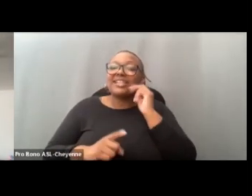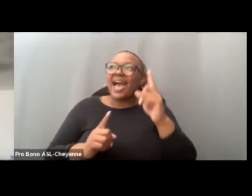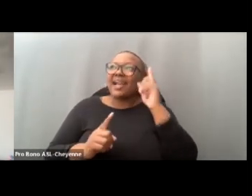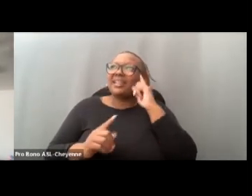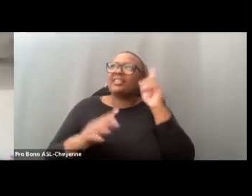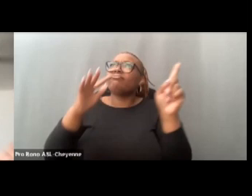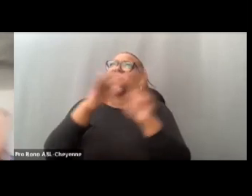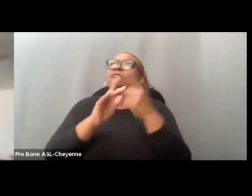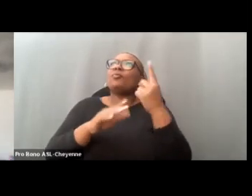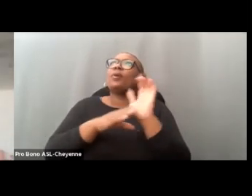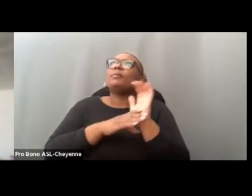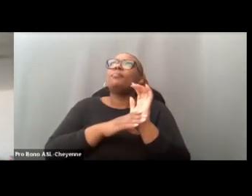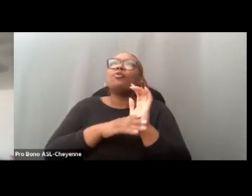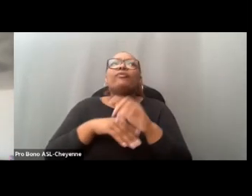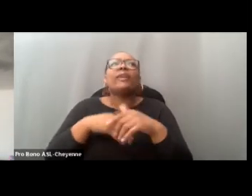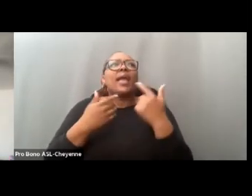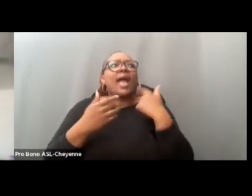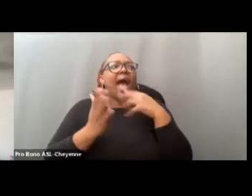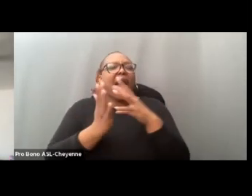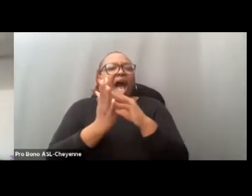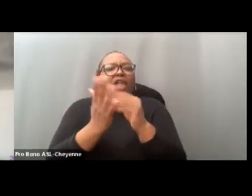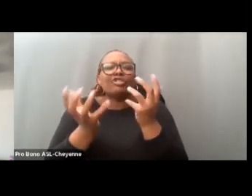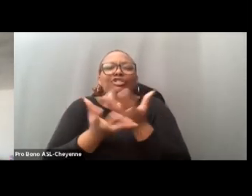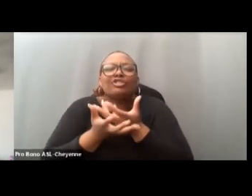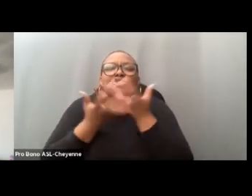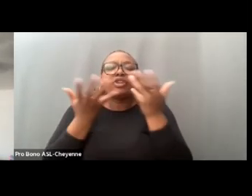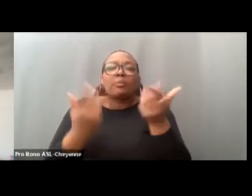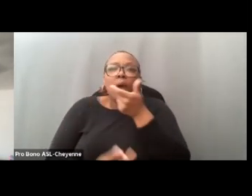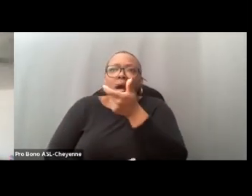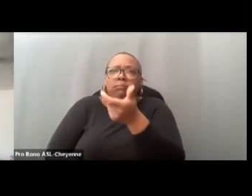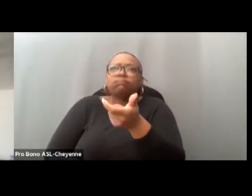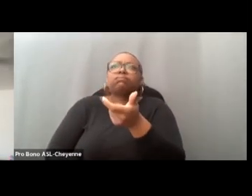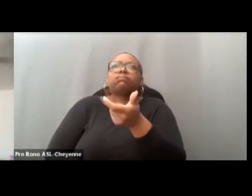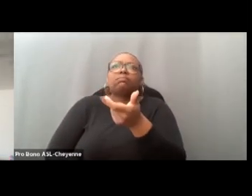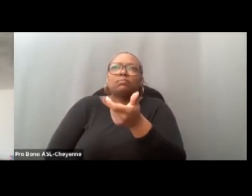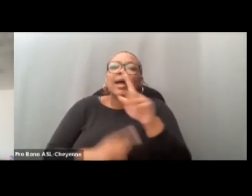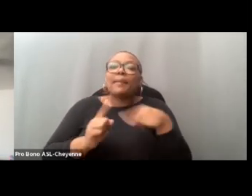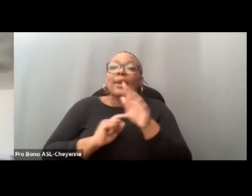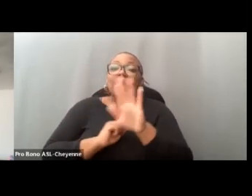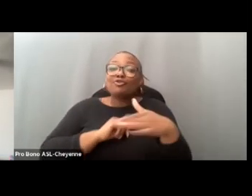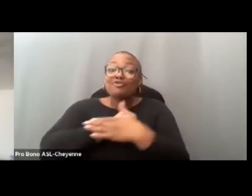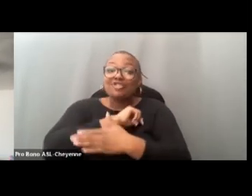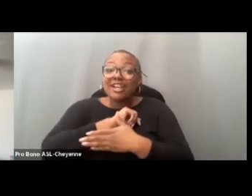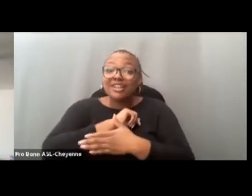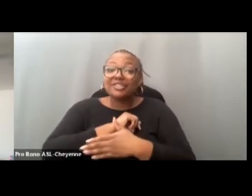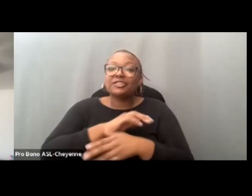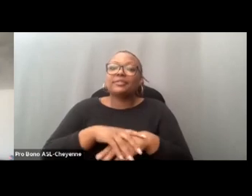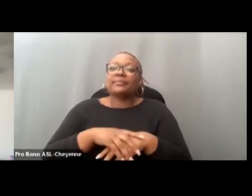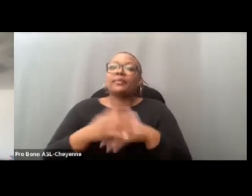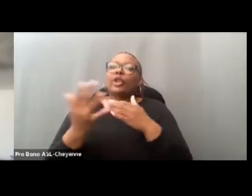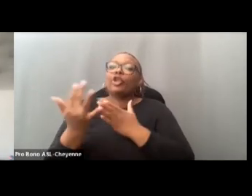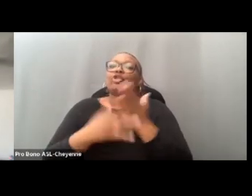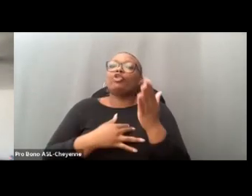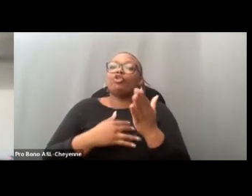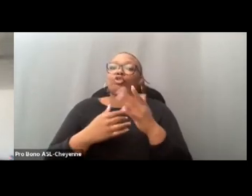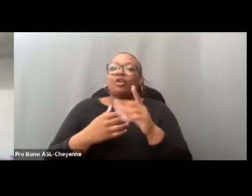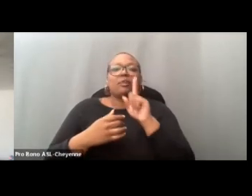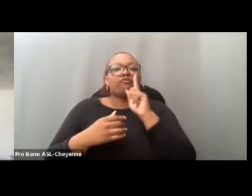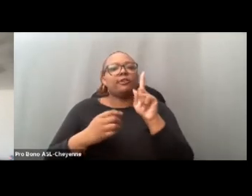like "Up North," where I learned so much about your country, and you know, through a really authentic story